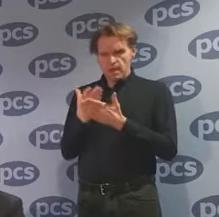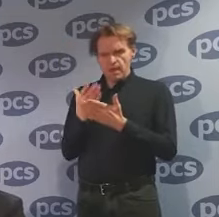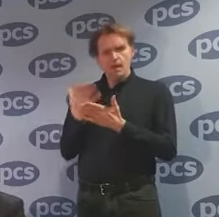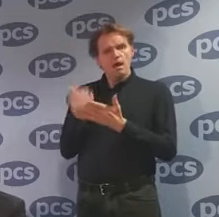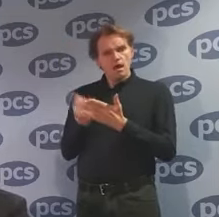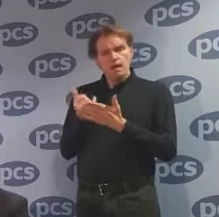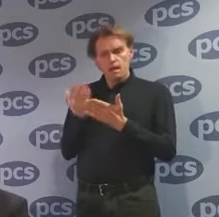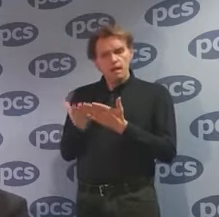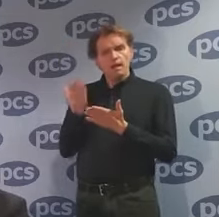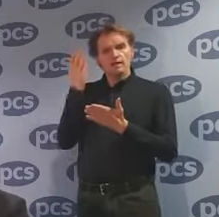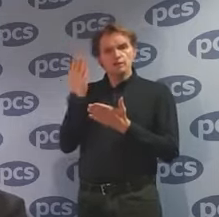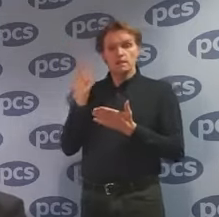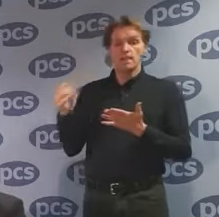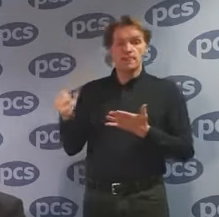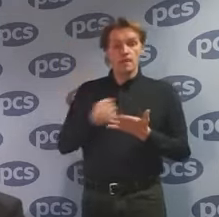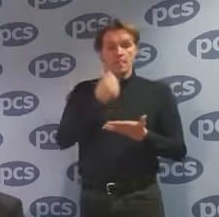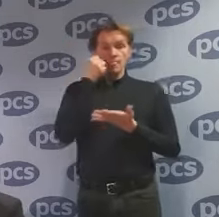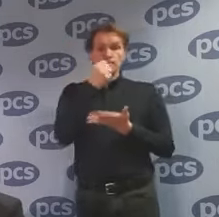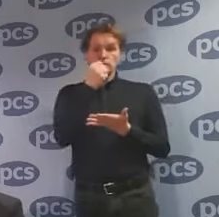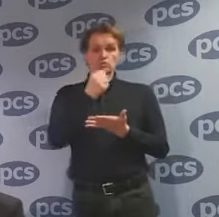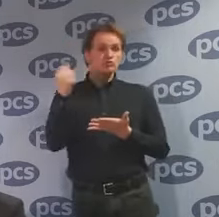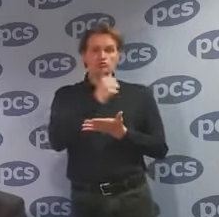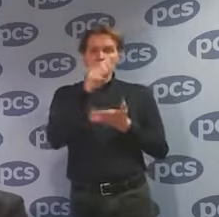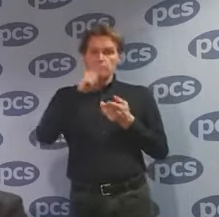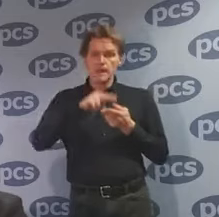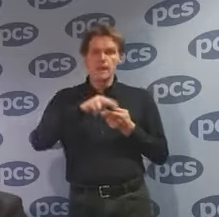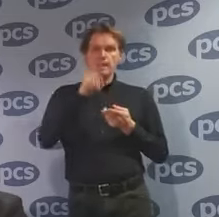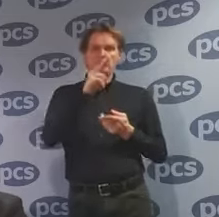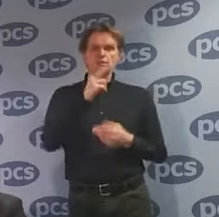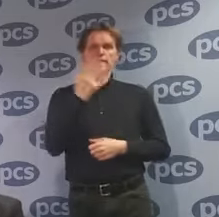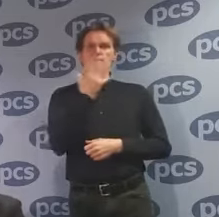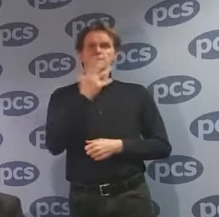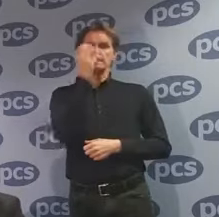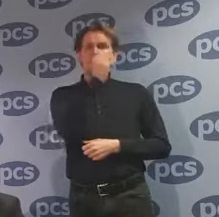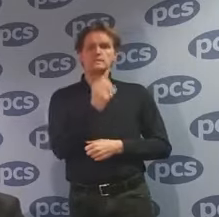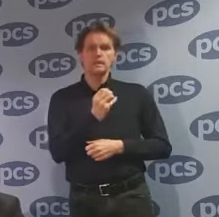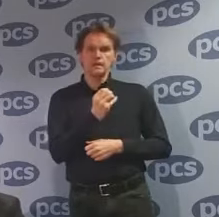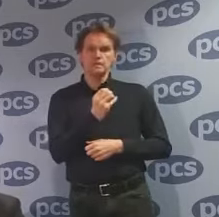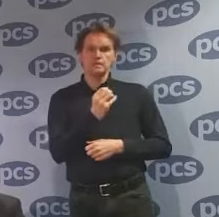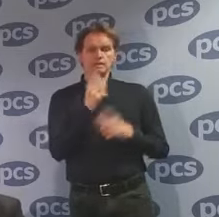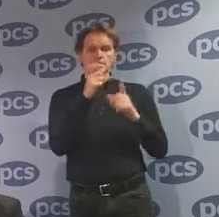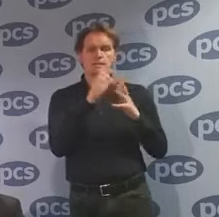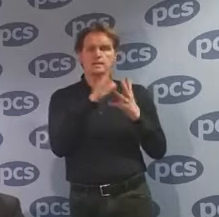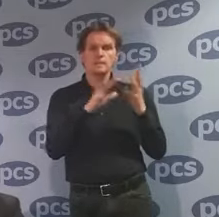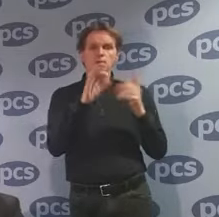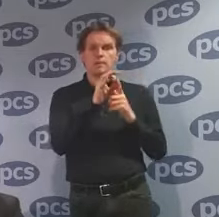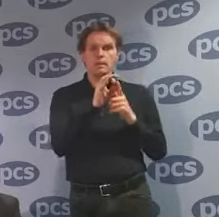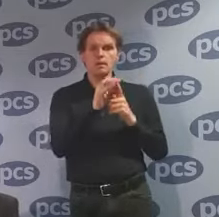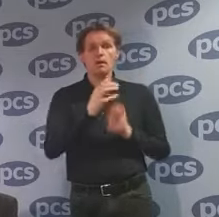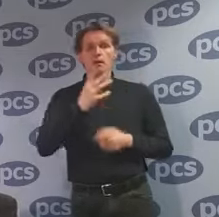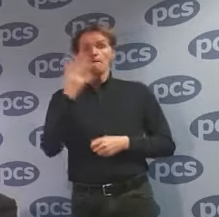increase the budget by 15% in HMRC by 14% this is just for a 1% pay rise if we